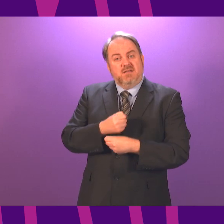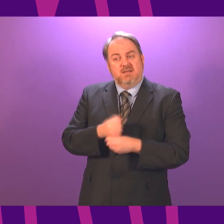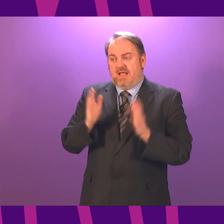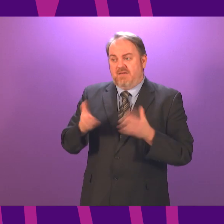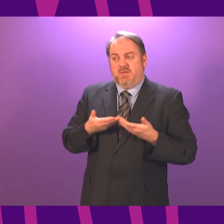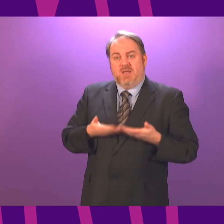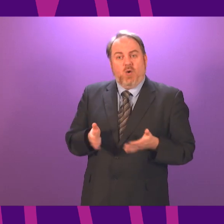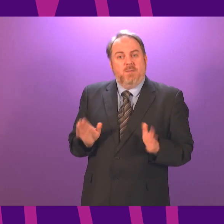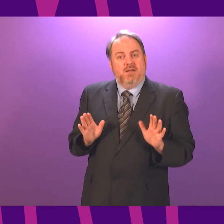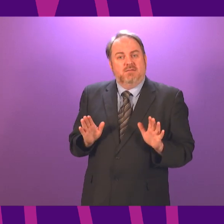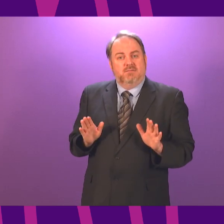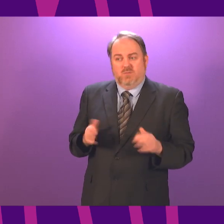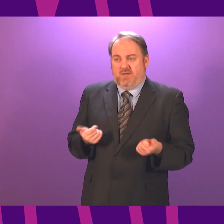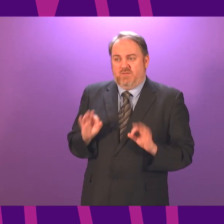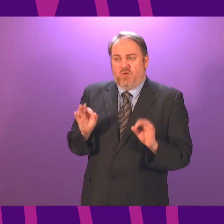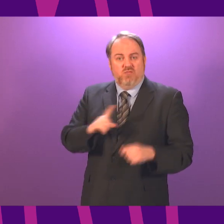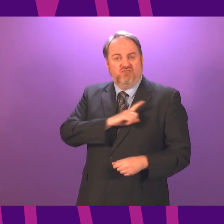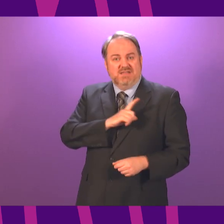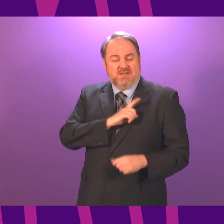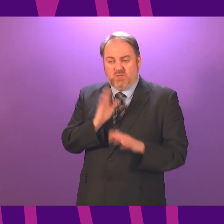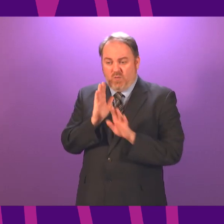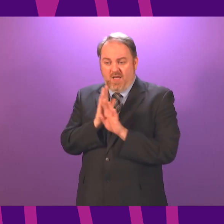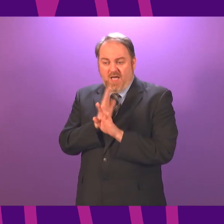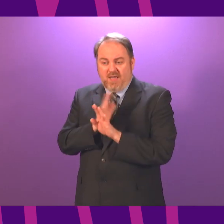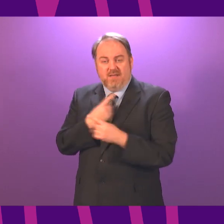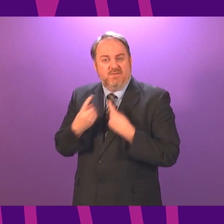collective endeavour; it is important to all of us. As First Minister, it is important to